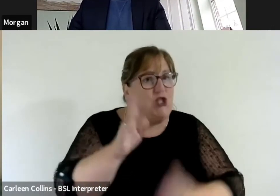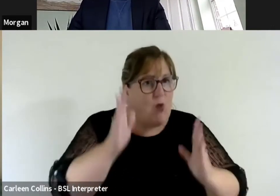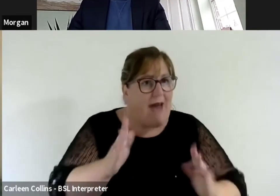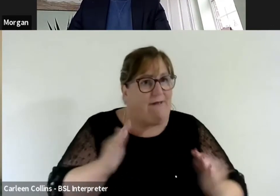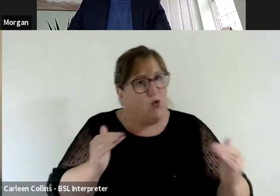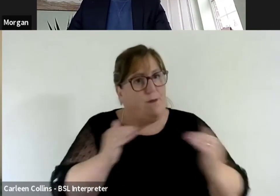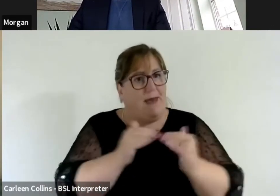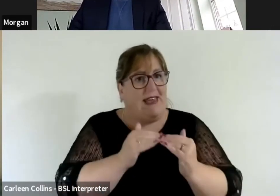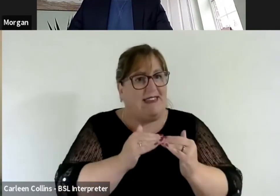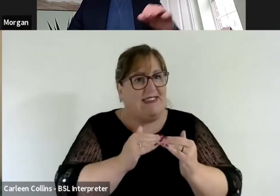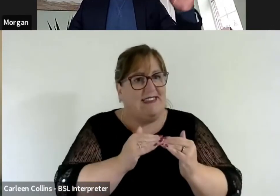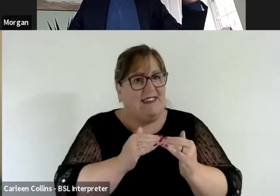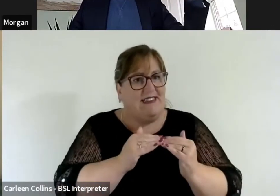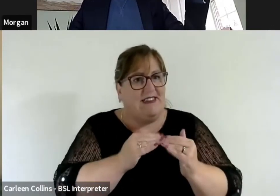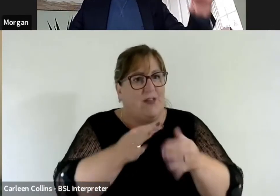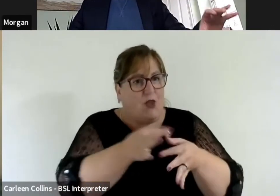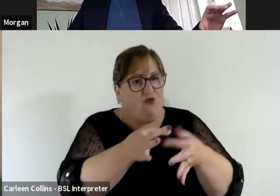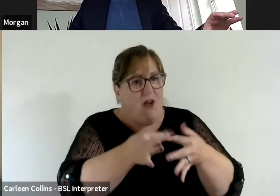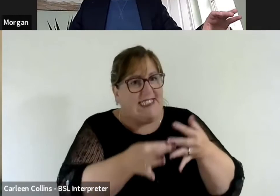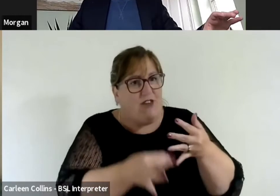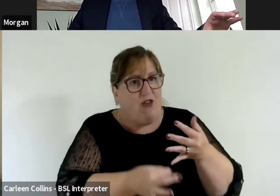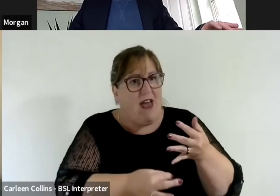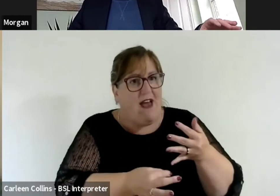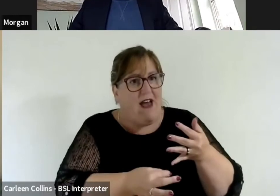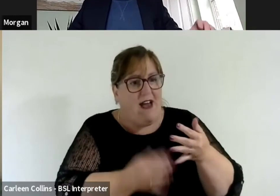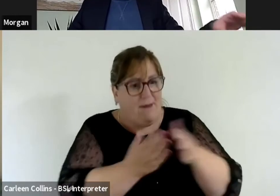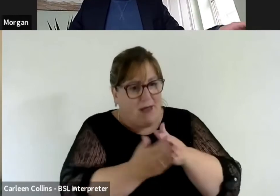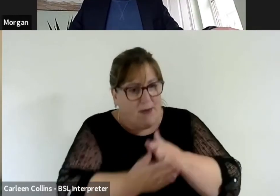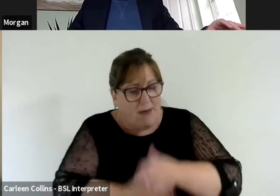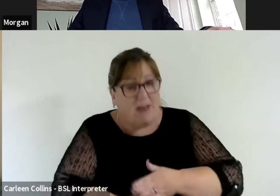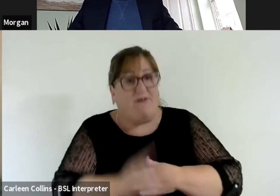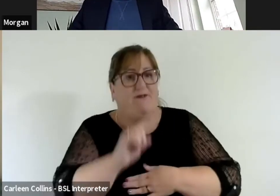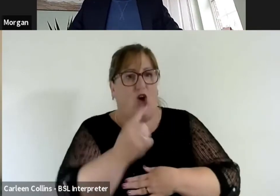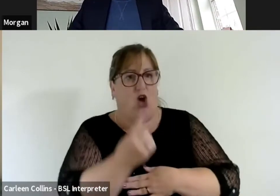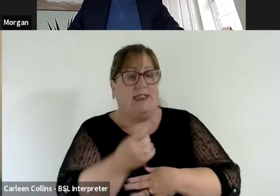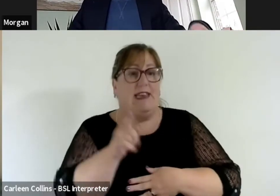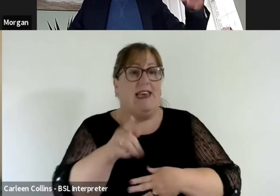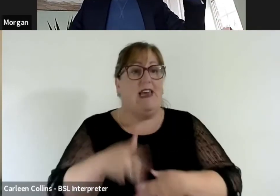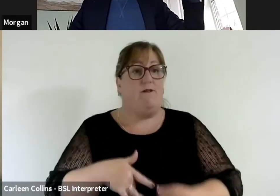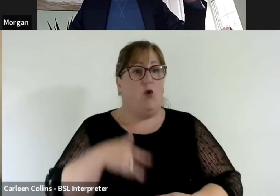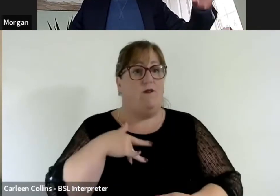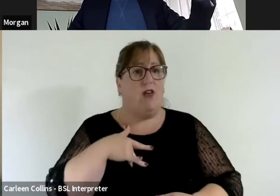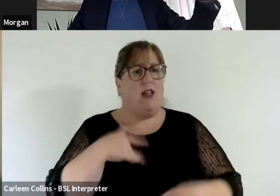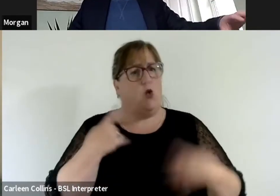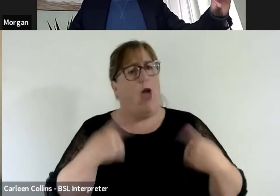The disability confident means means if you have a recognised disability, it's like a guaranteed interview